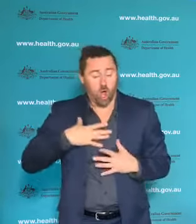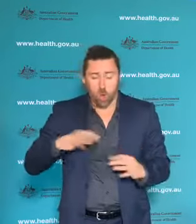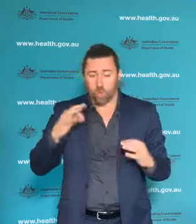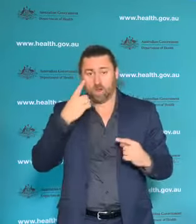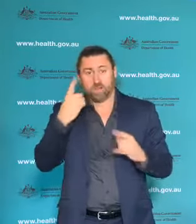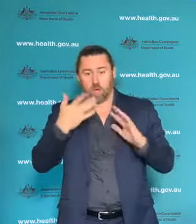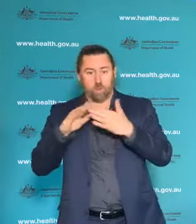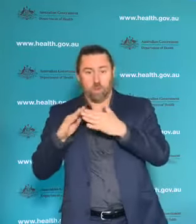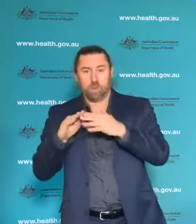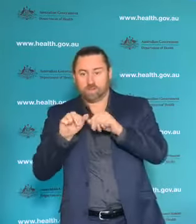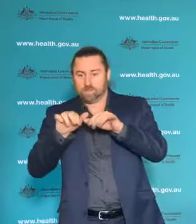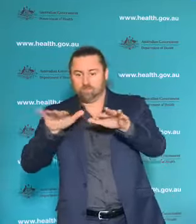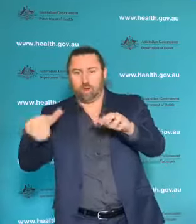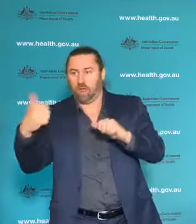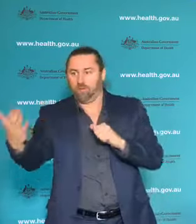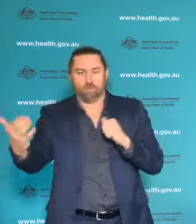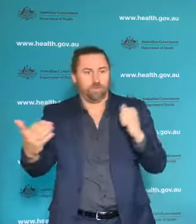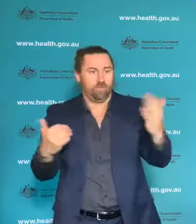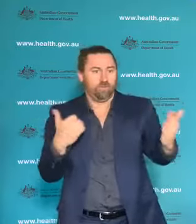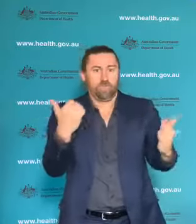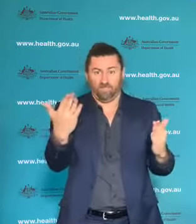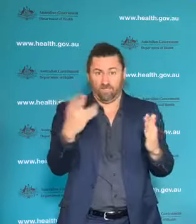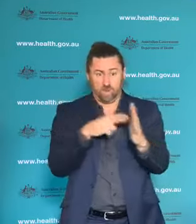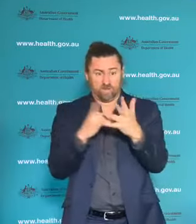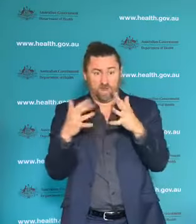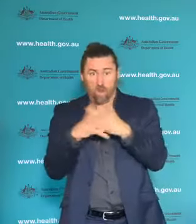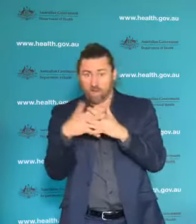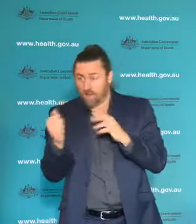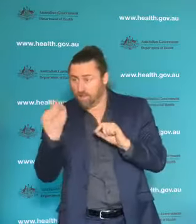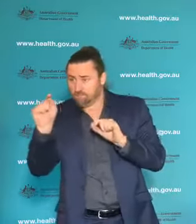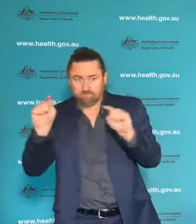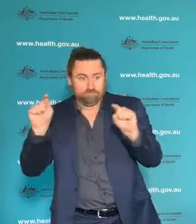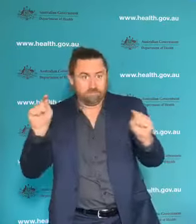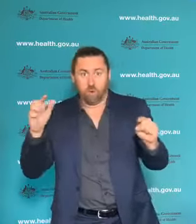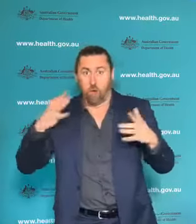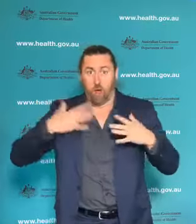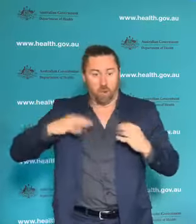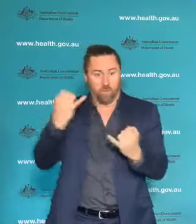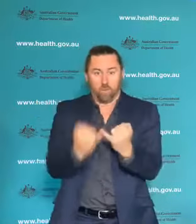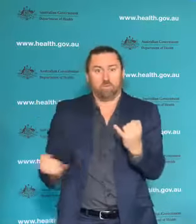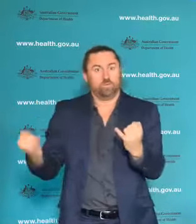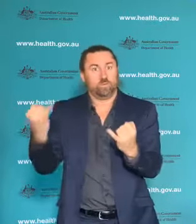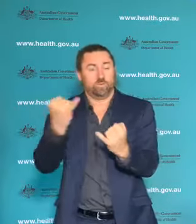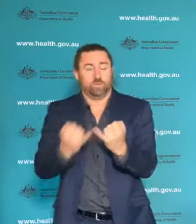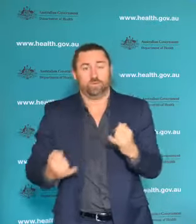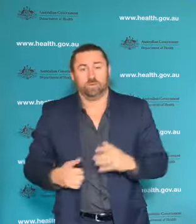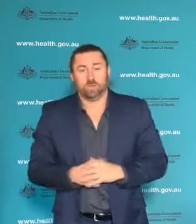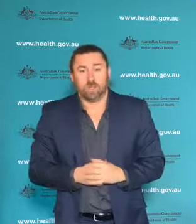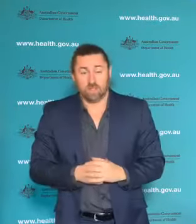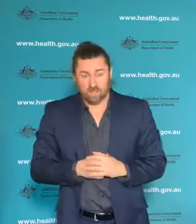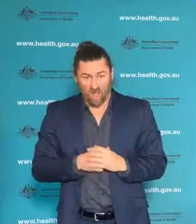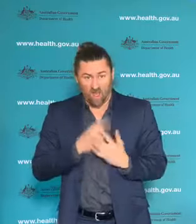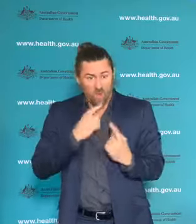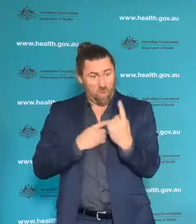community transmission that we're seeing in New South Wales and the large number of people who may have been in contact with someone